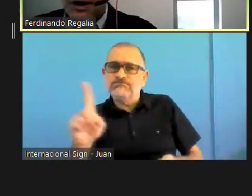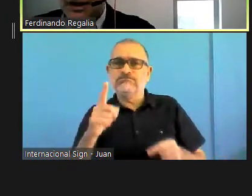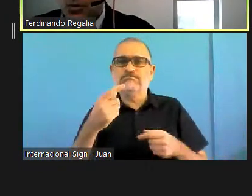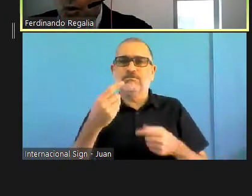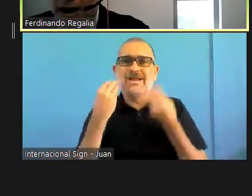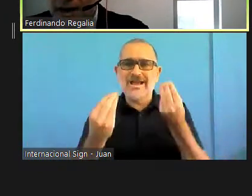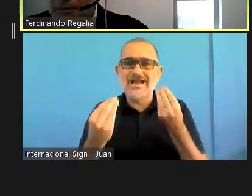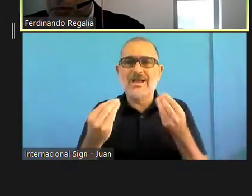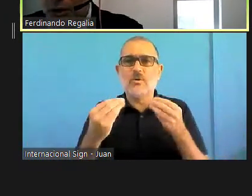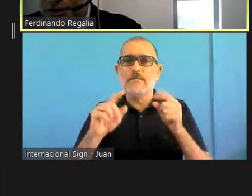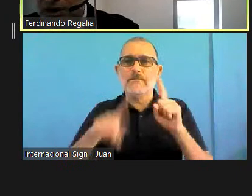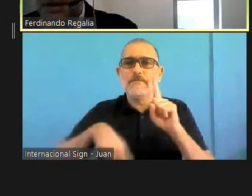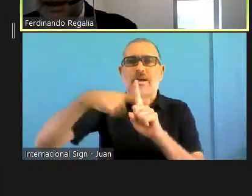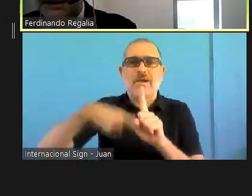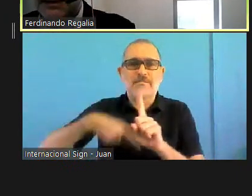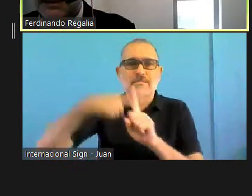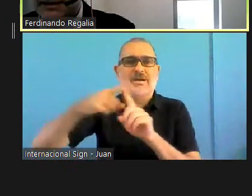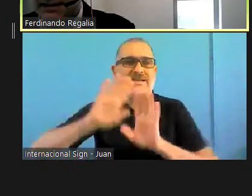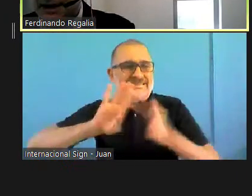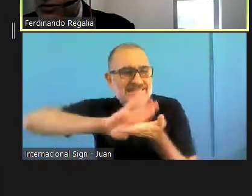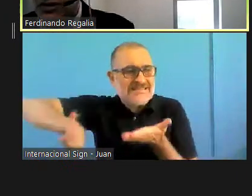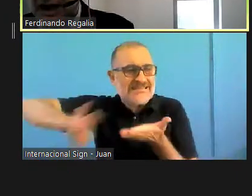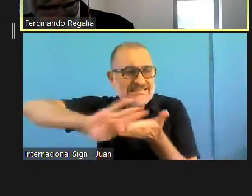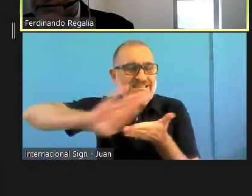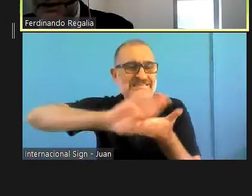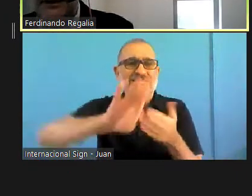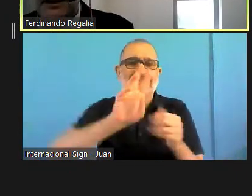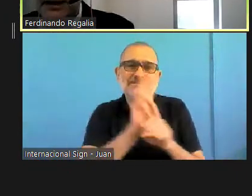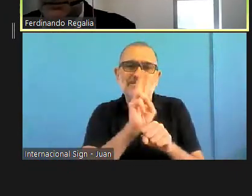be the way both to expand access and to drive the integrated